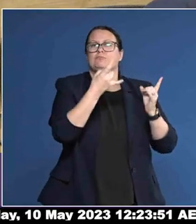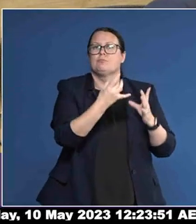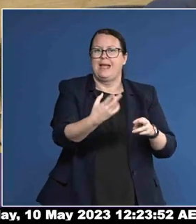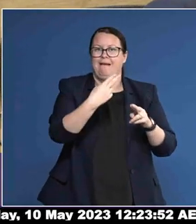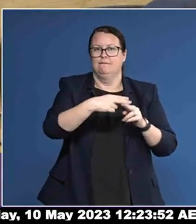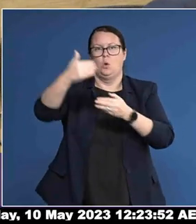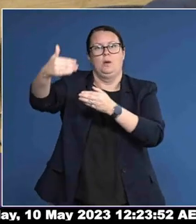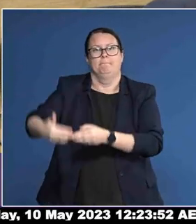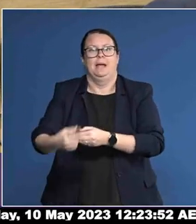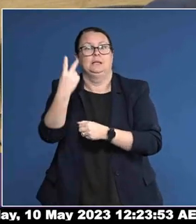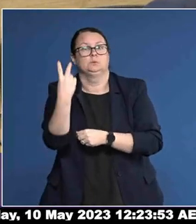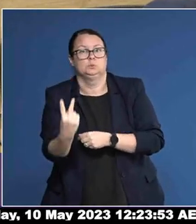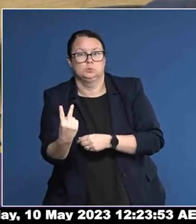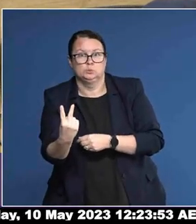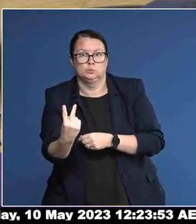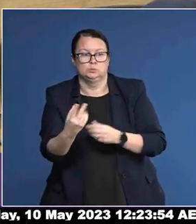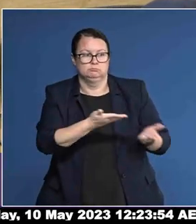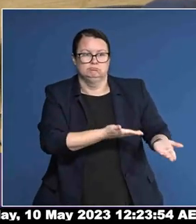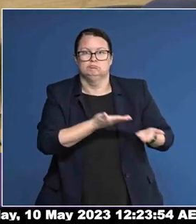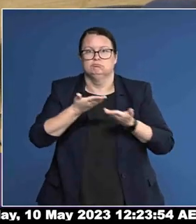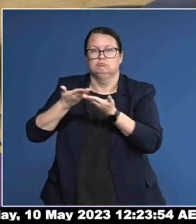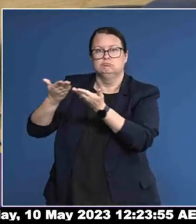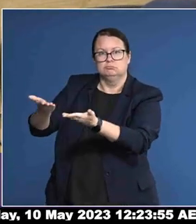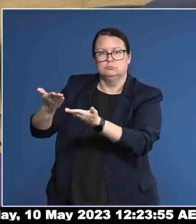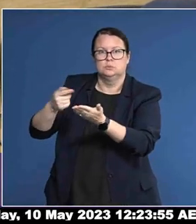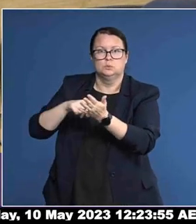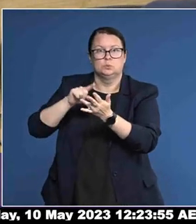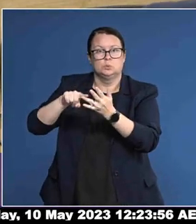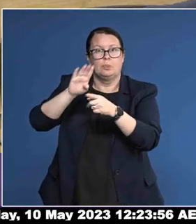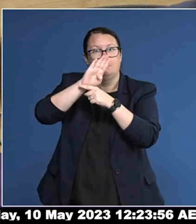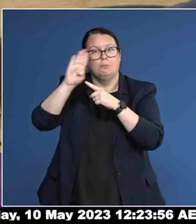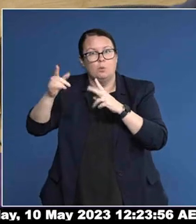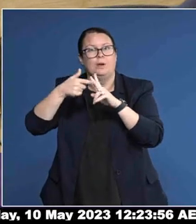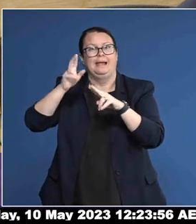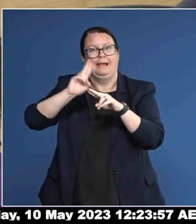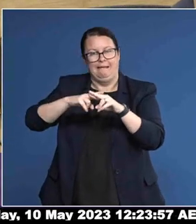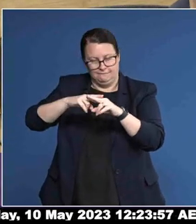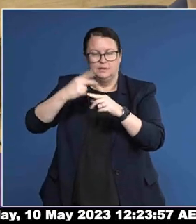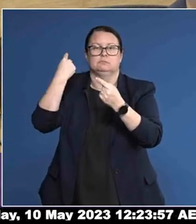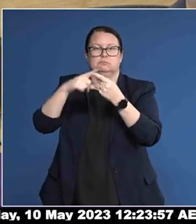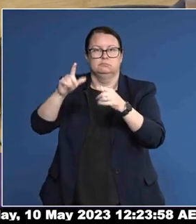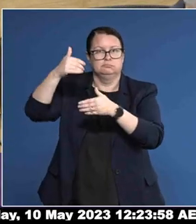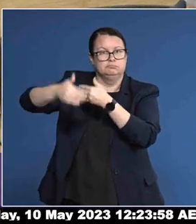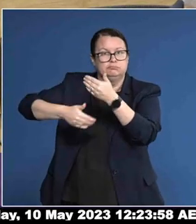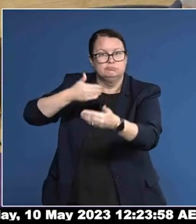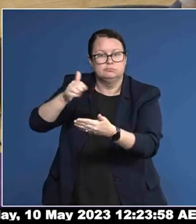information to the board, if the board was going to undertake a review? No. No.